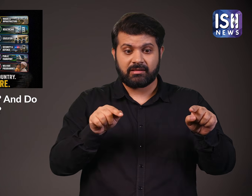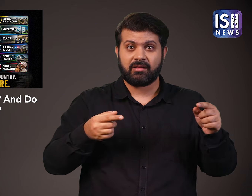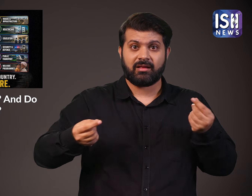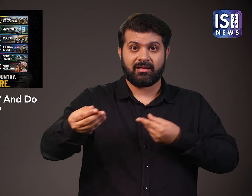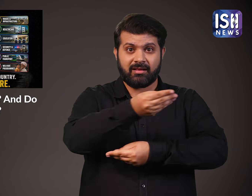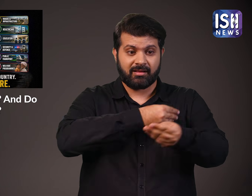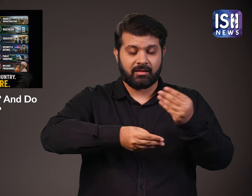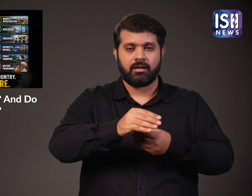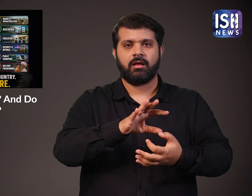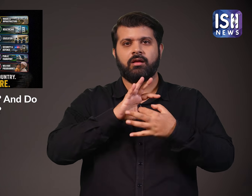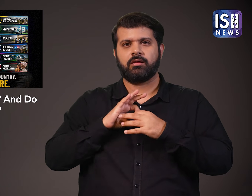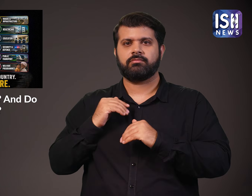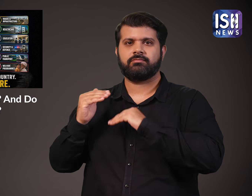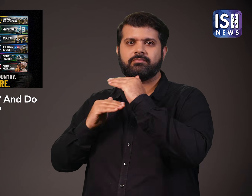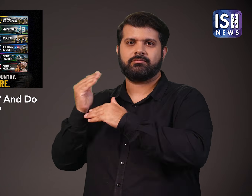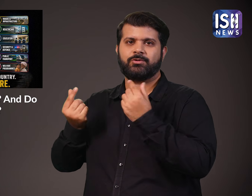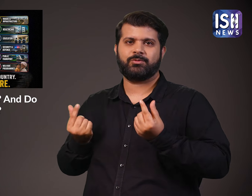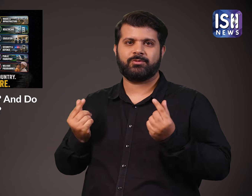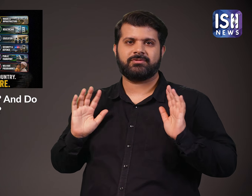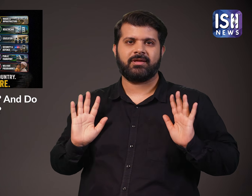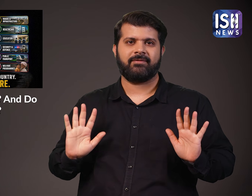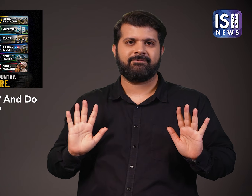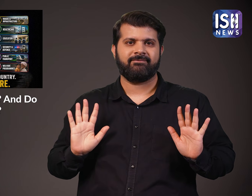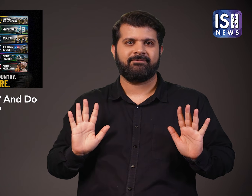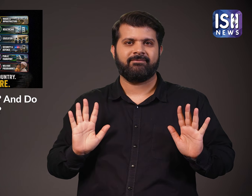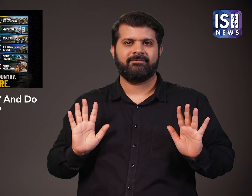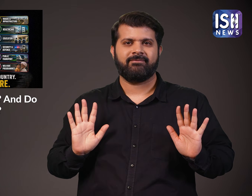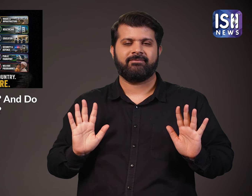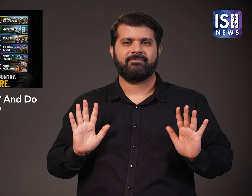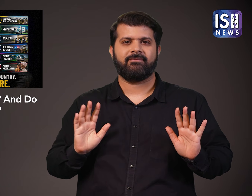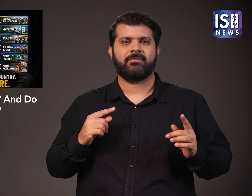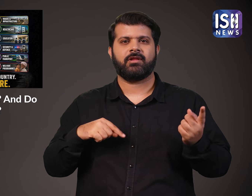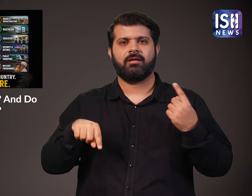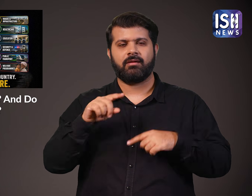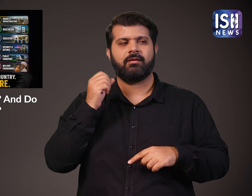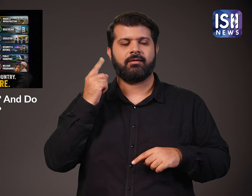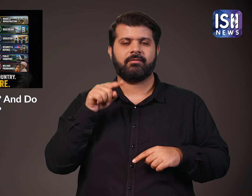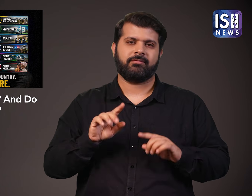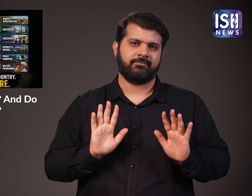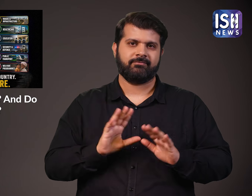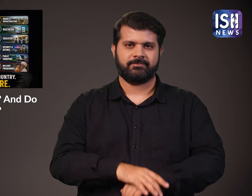I hope you now understand that taxes are essential for a country’s development.